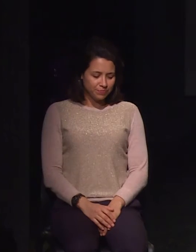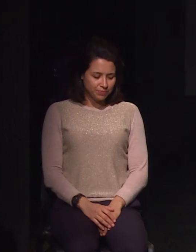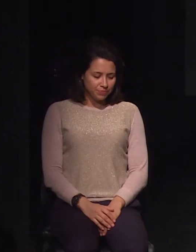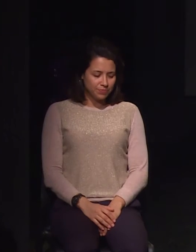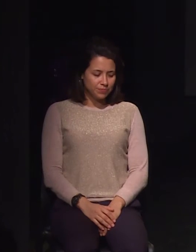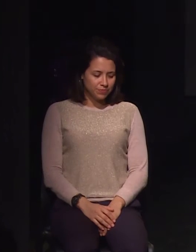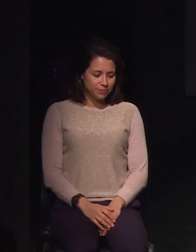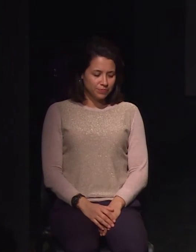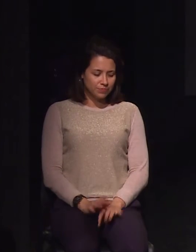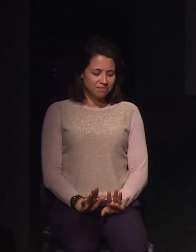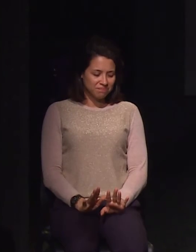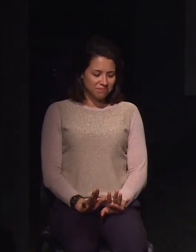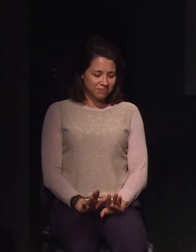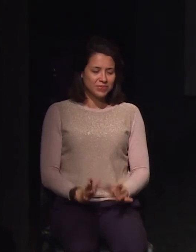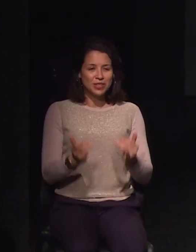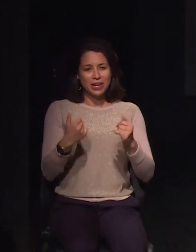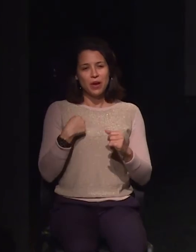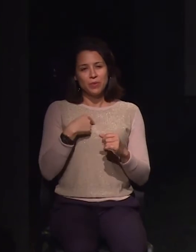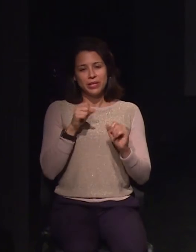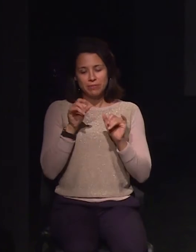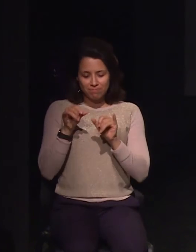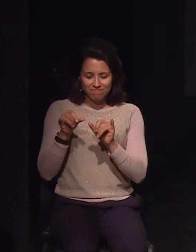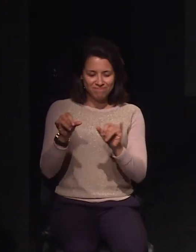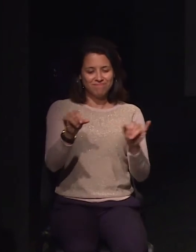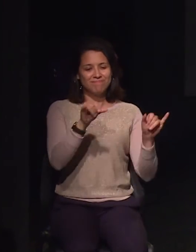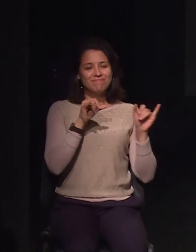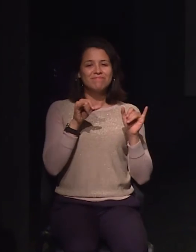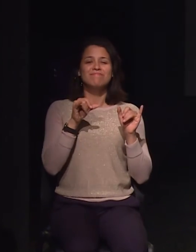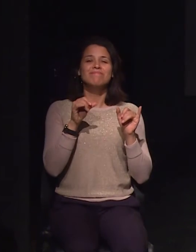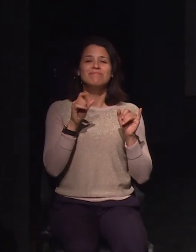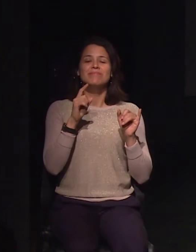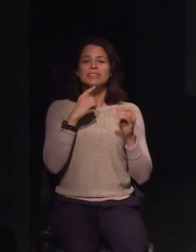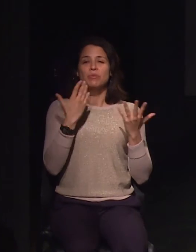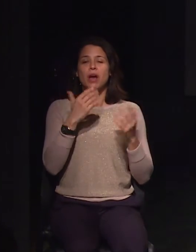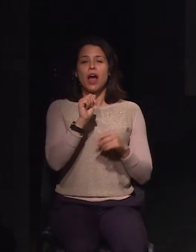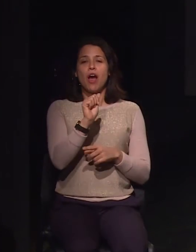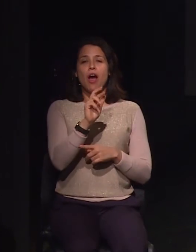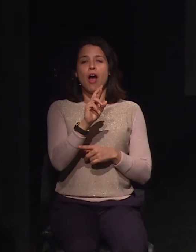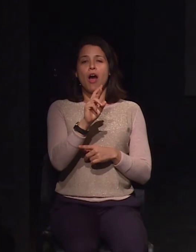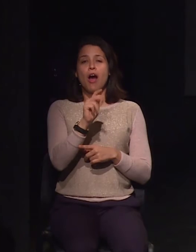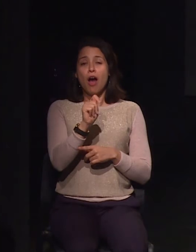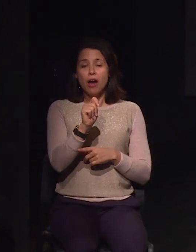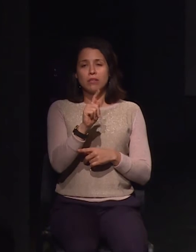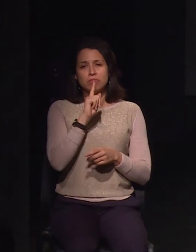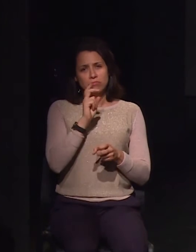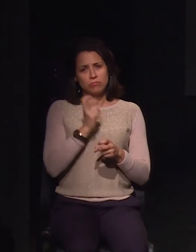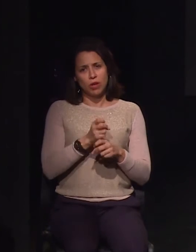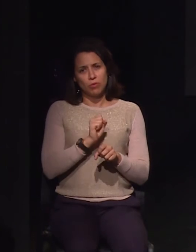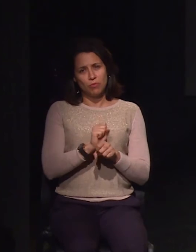and now we can be in complete chorus and say, arts are hard work. We know that.